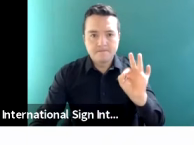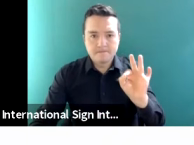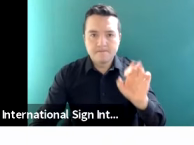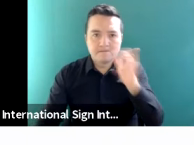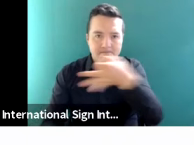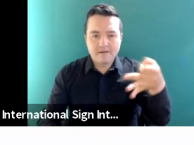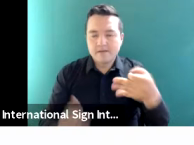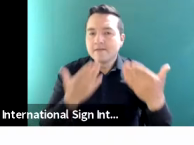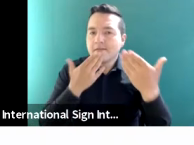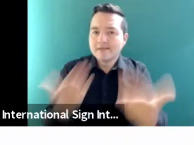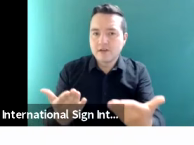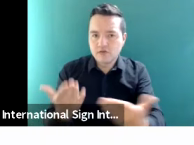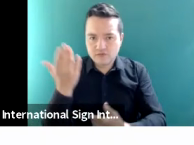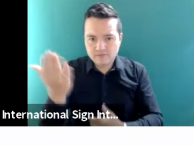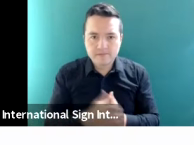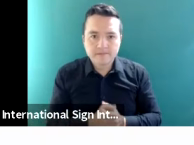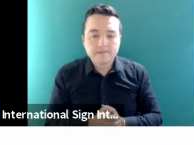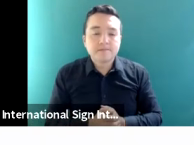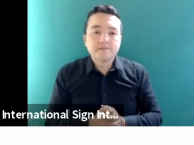Rachel, can you confirm that this is now resolved?